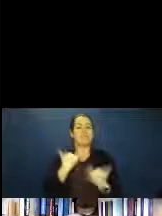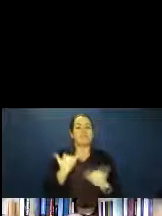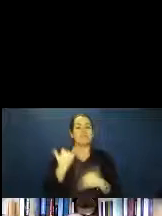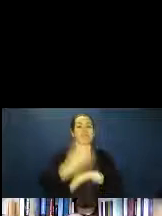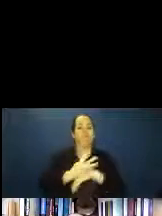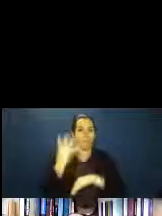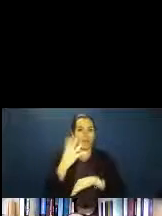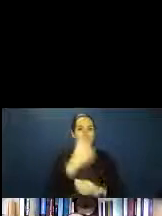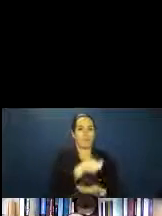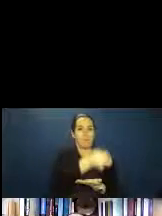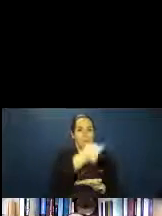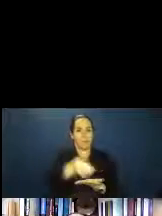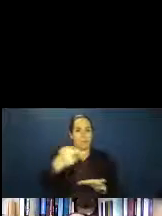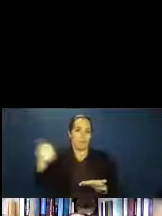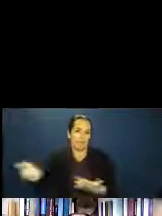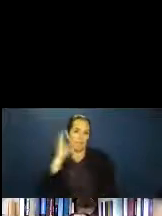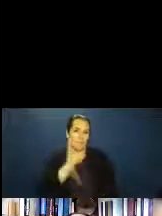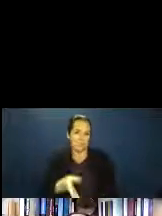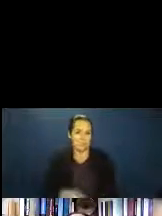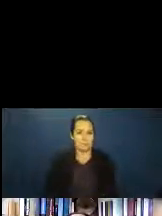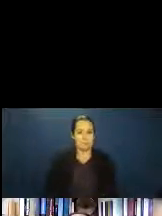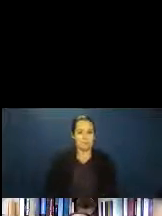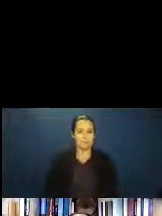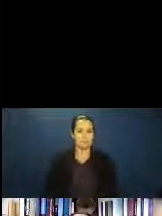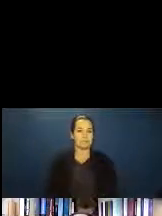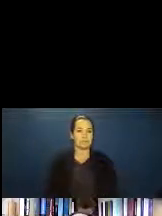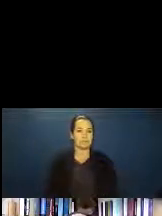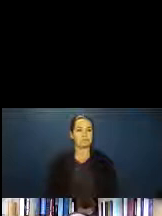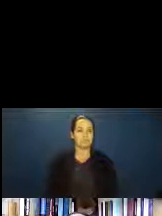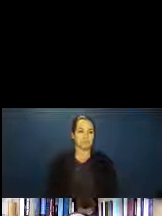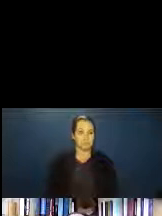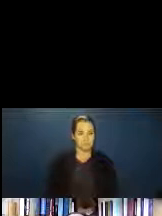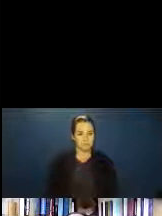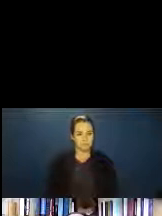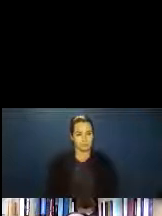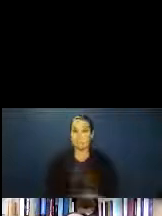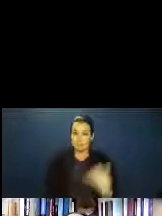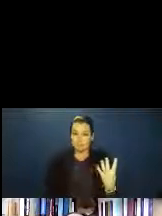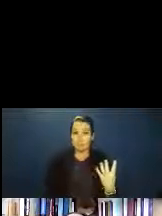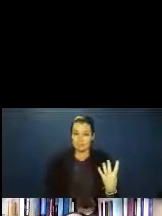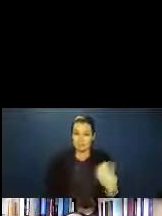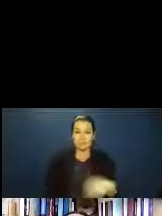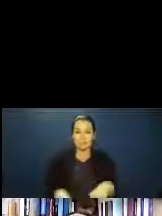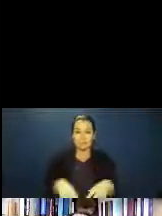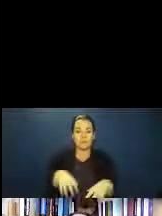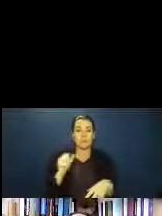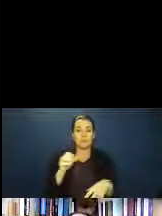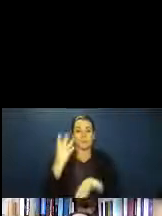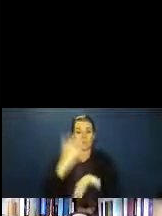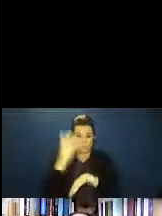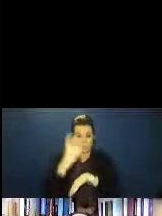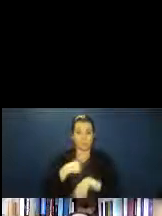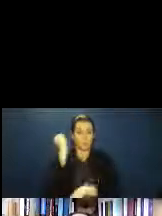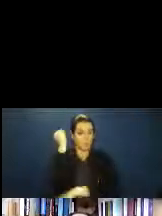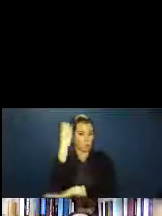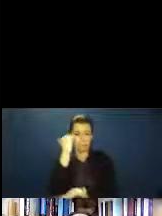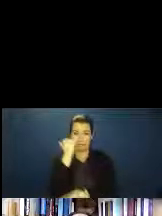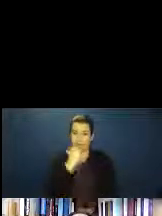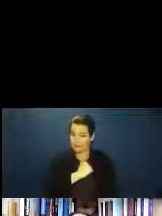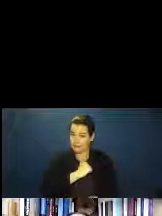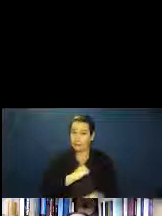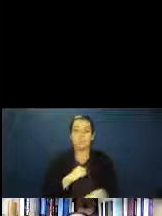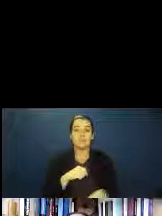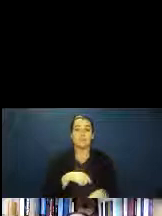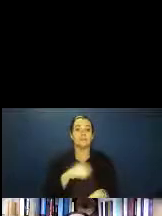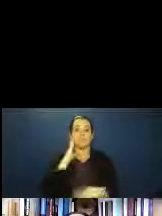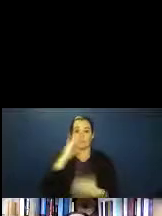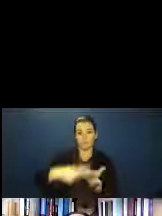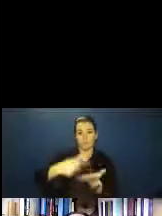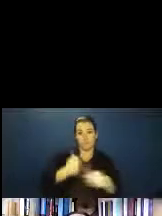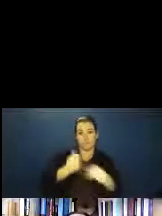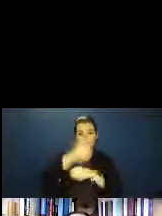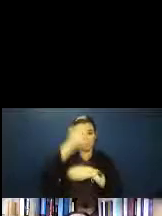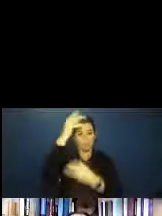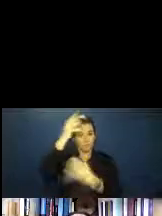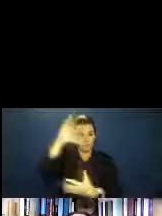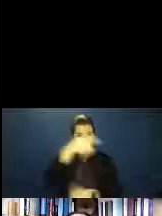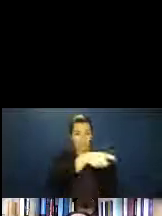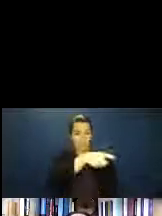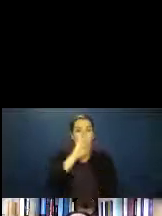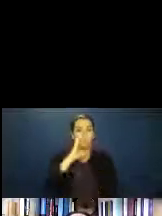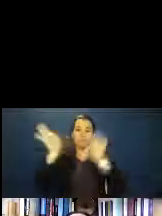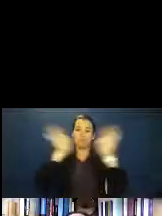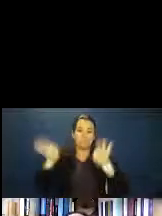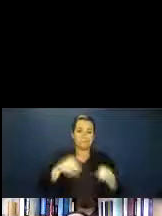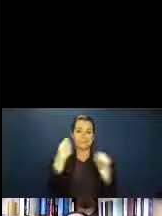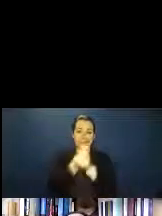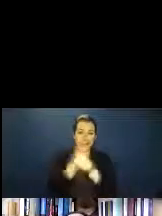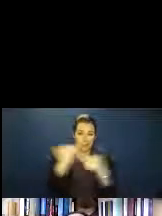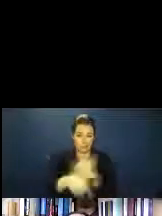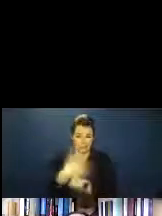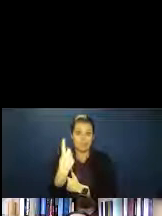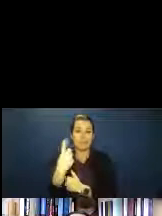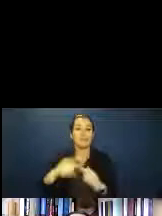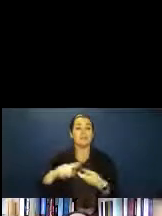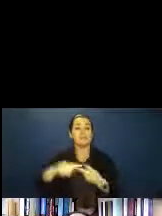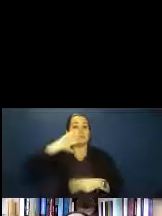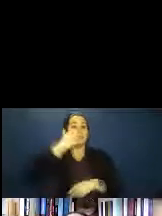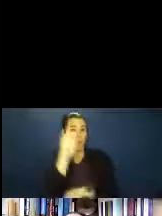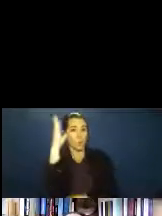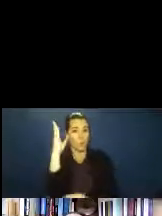Of course, in Zoom times, we can't have the four sessions in person. We've decided to break it up into four bits for an hour and 15 minute sessions. Instead of having one session all day and having lunch, which we've been doing for the last 20 years in various